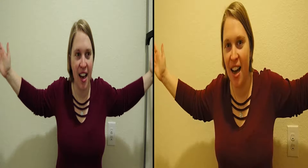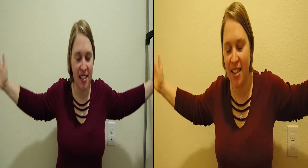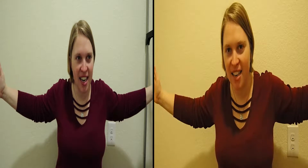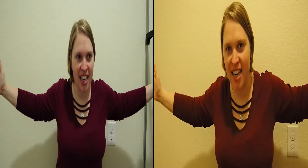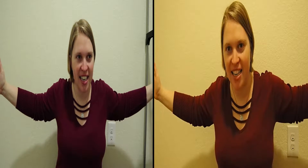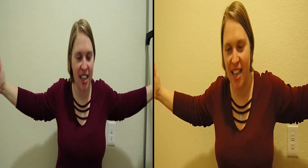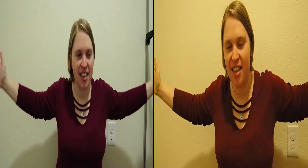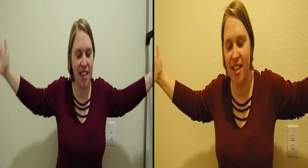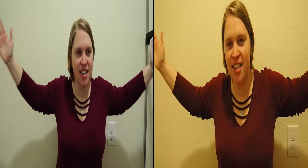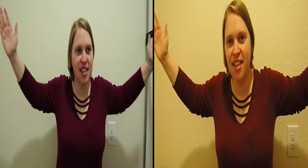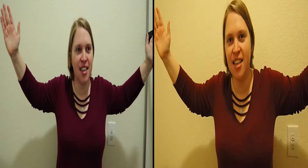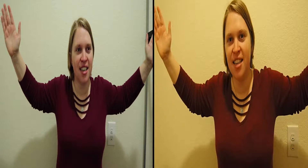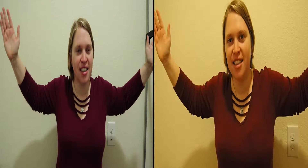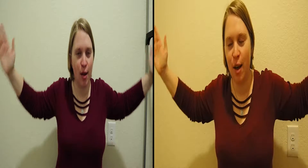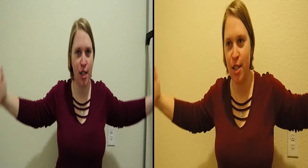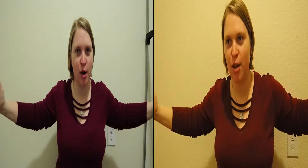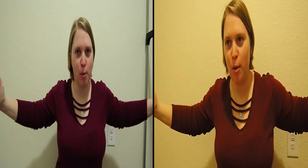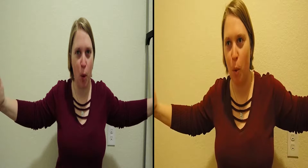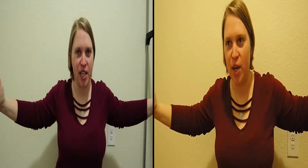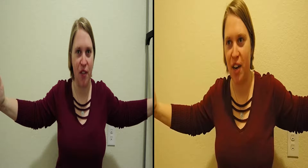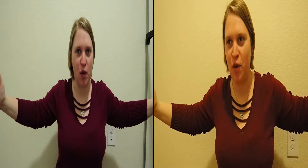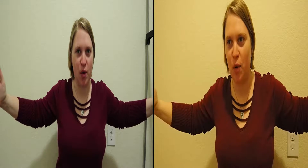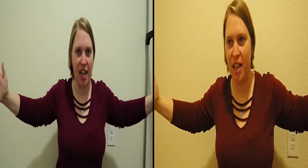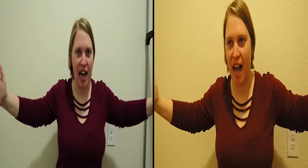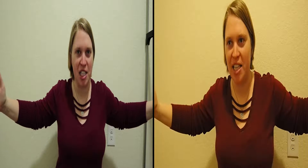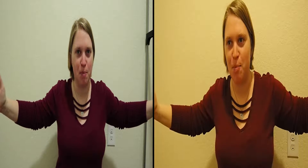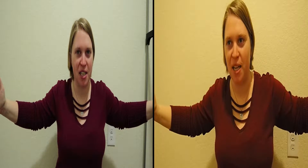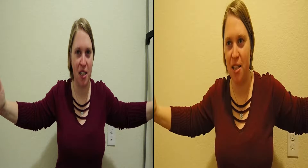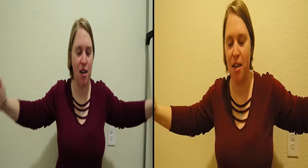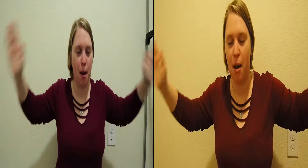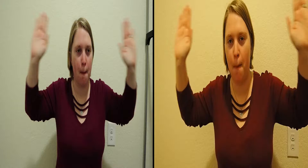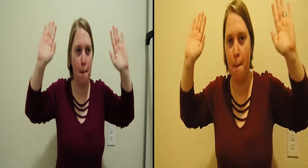Alrighty, that was a little more difficult than I expected